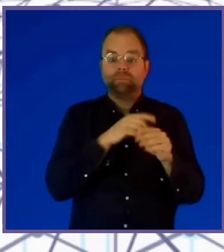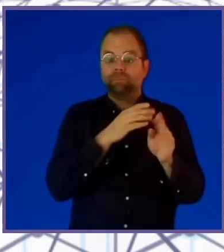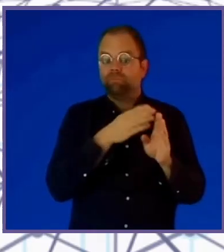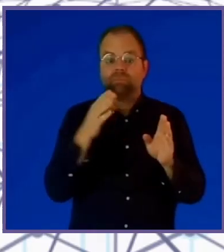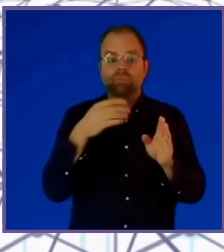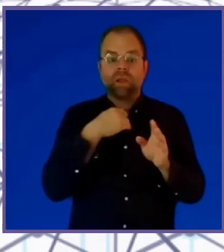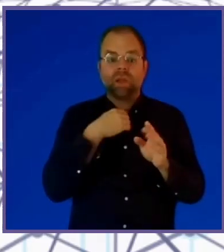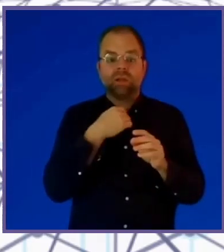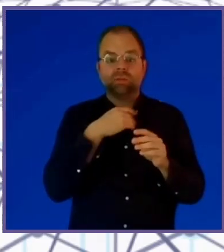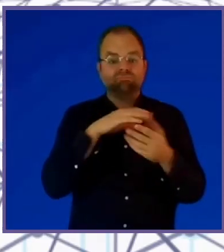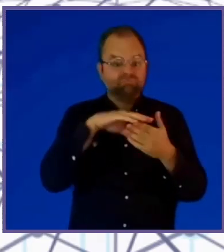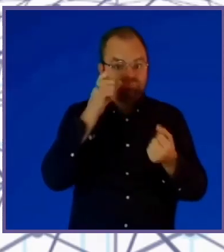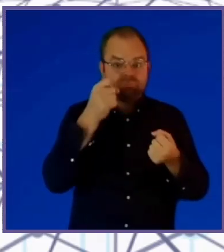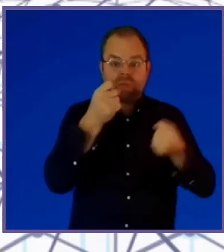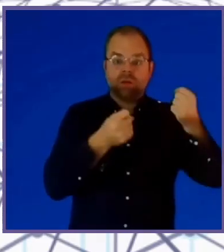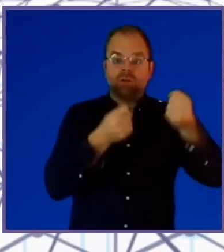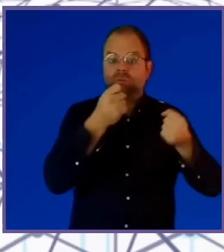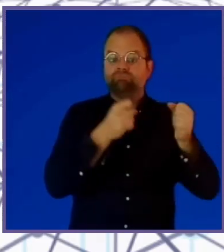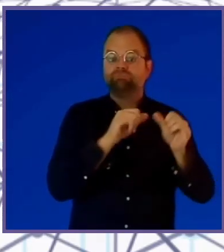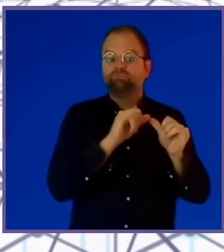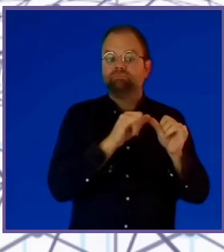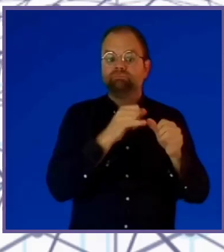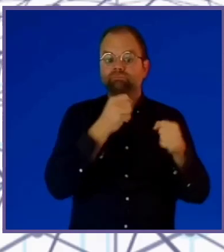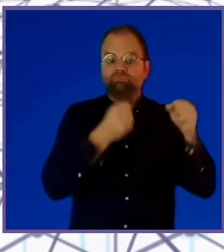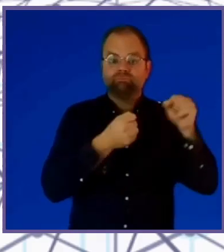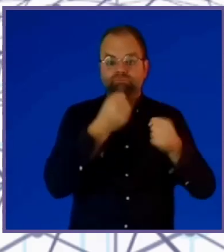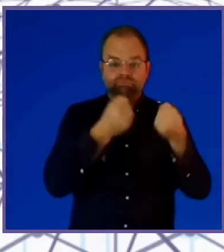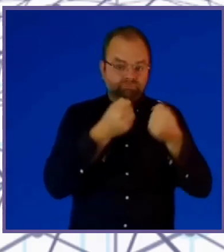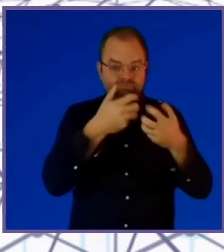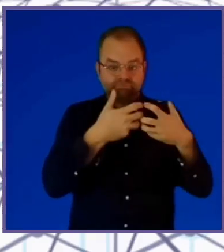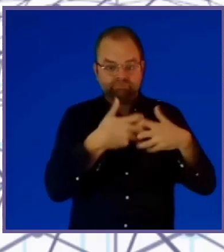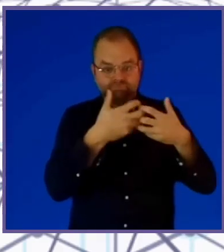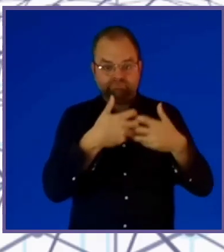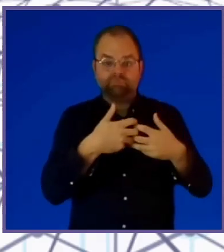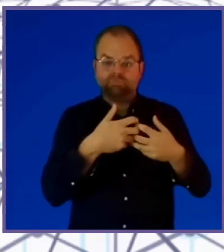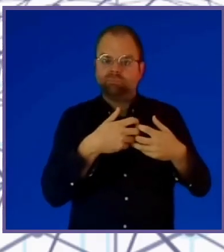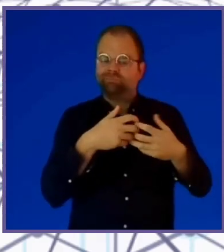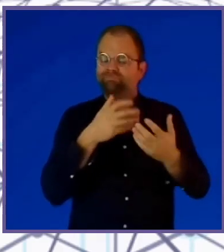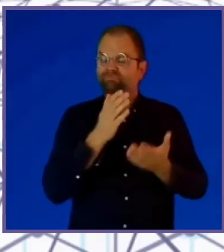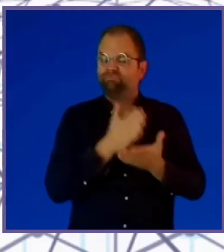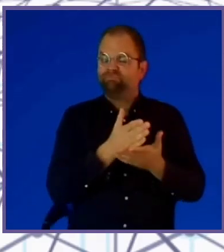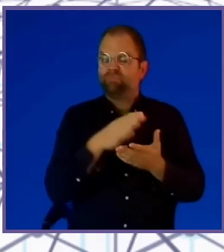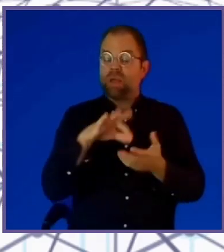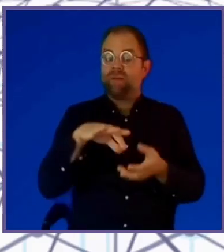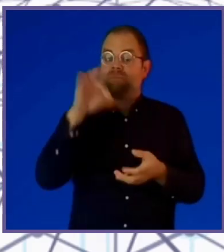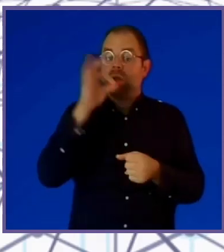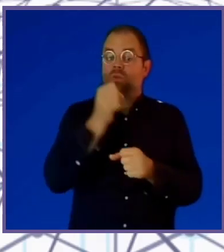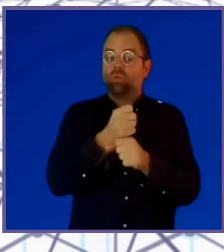humanitarian response for the first time in Nepal. Then we drove out to remote earthquake,